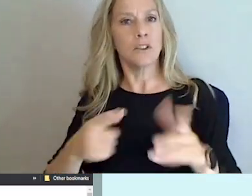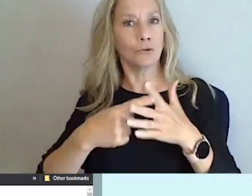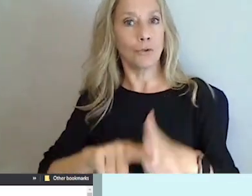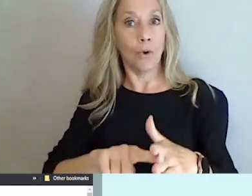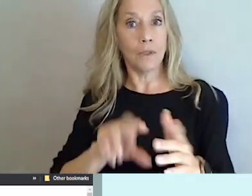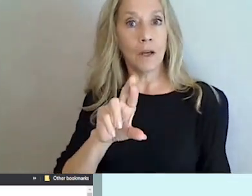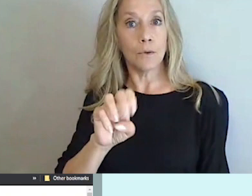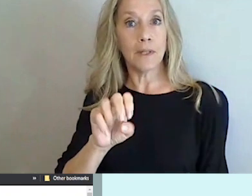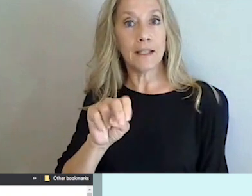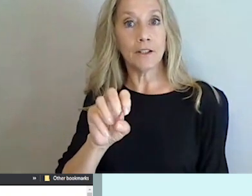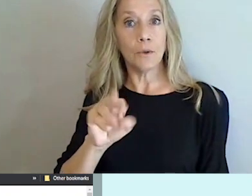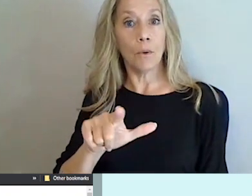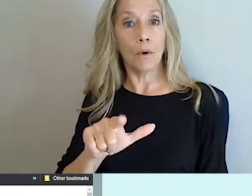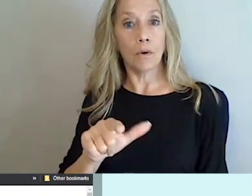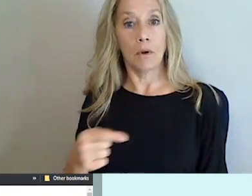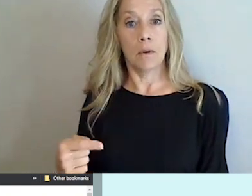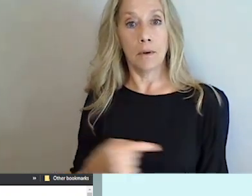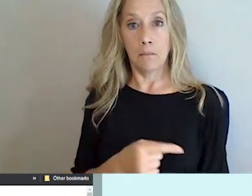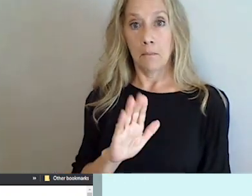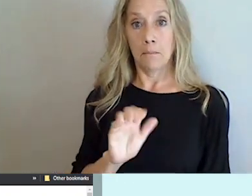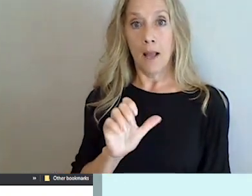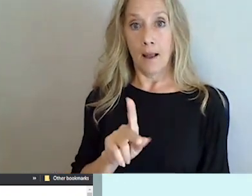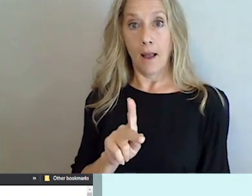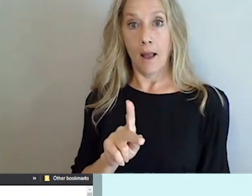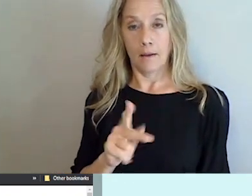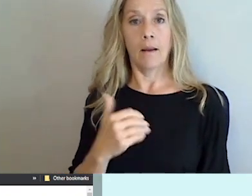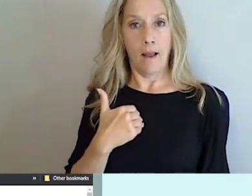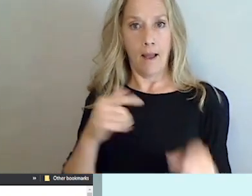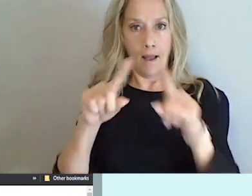You can use the Back to Previous Page hyperlink at the top of each page if